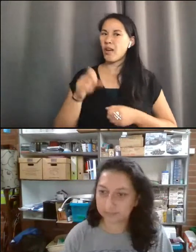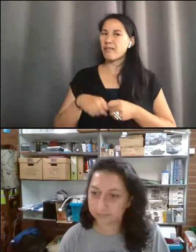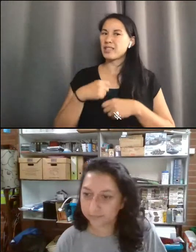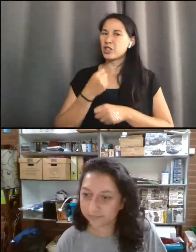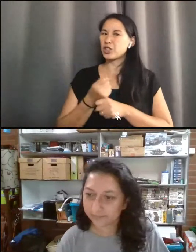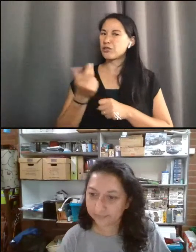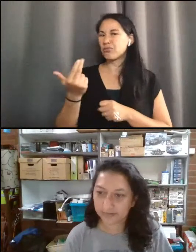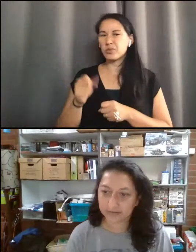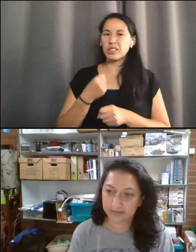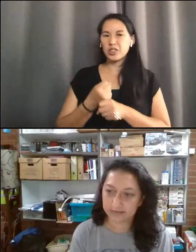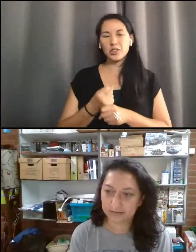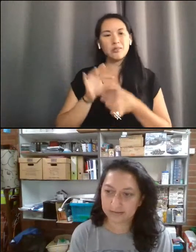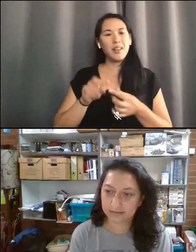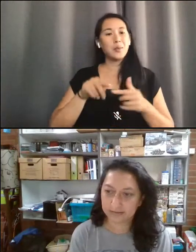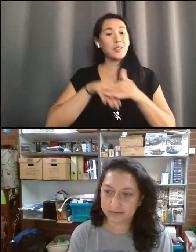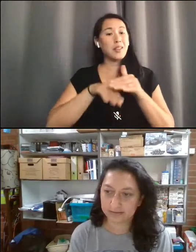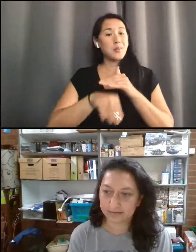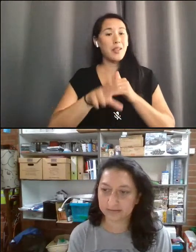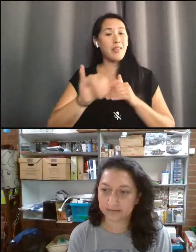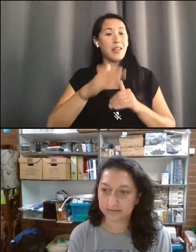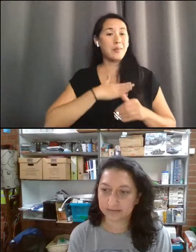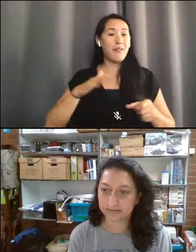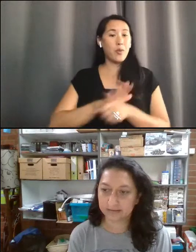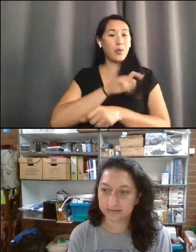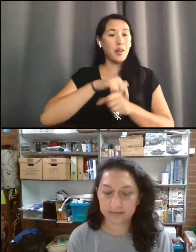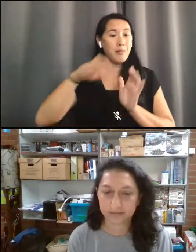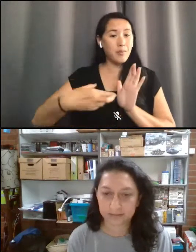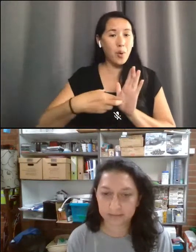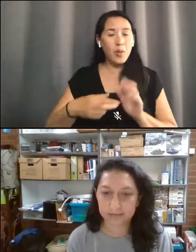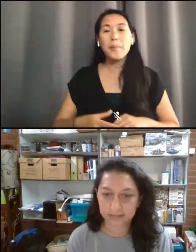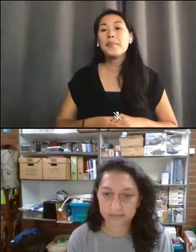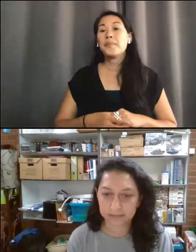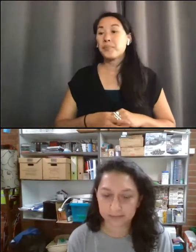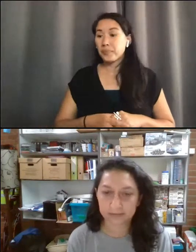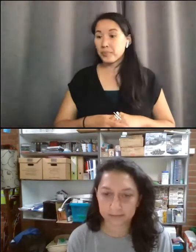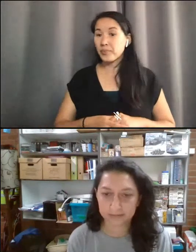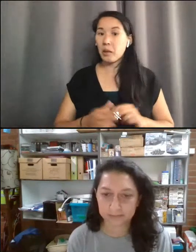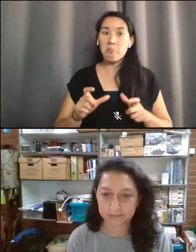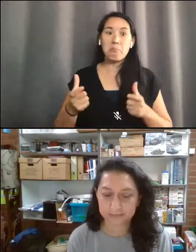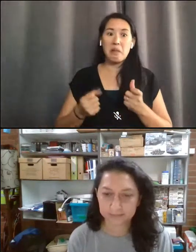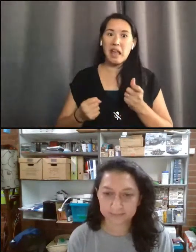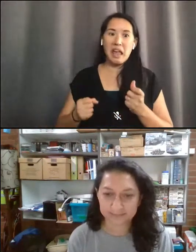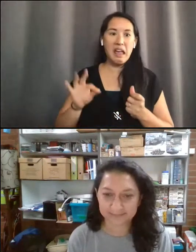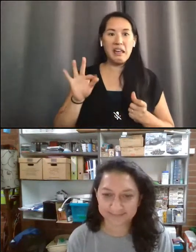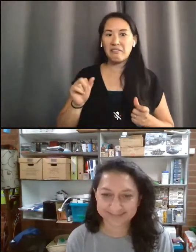in accessibility as a main full-time role and a huge fan of talking to people who have lots